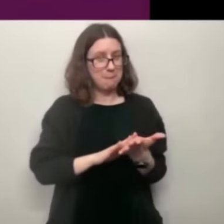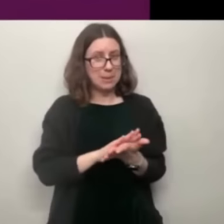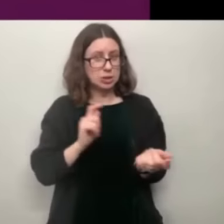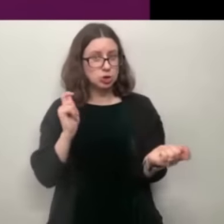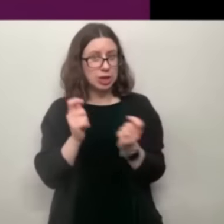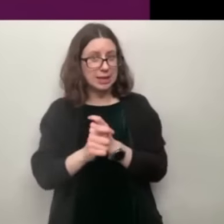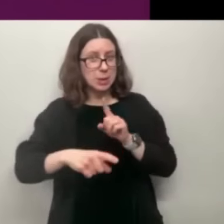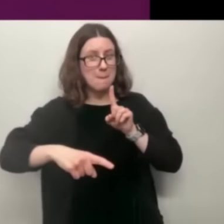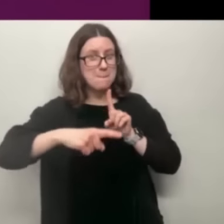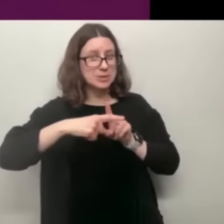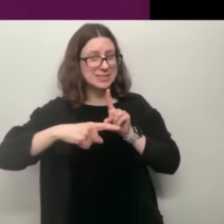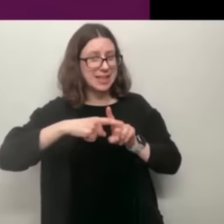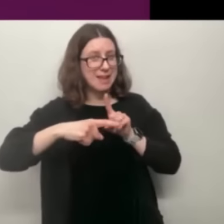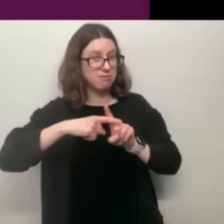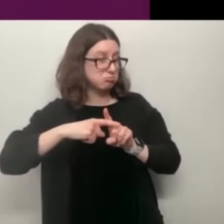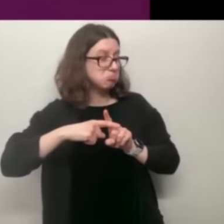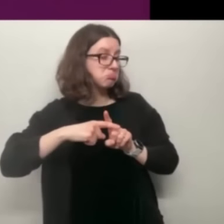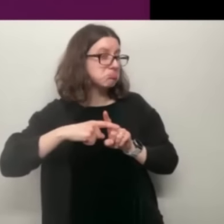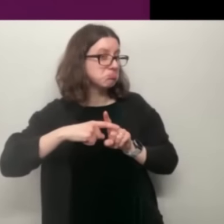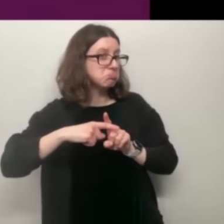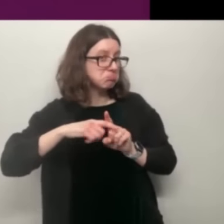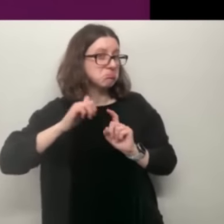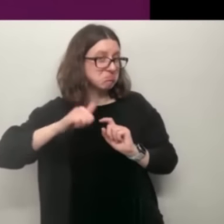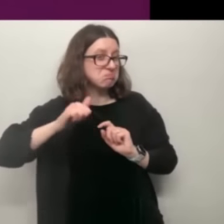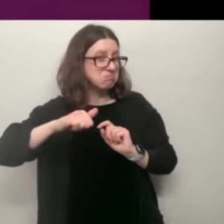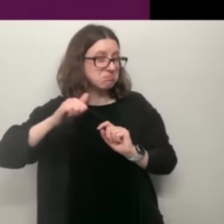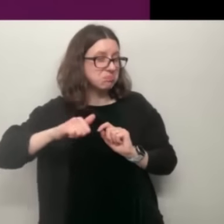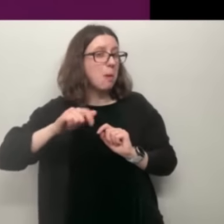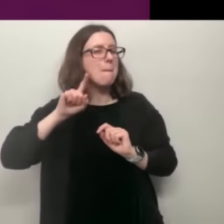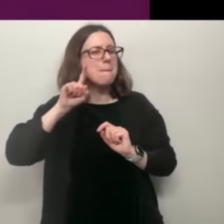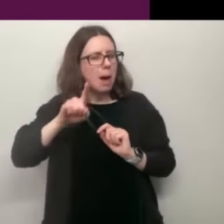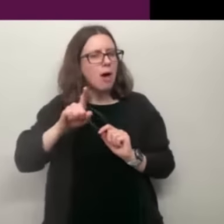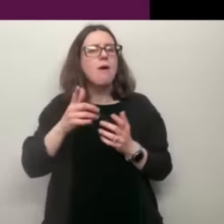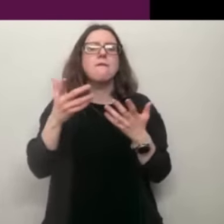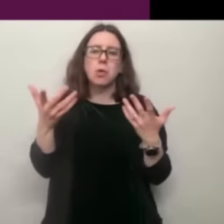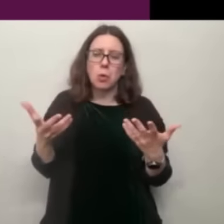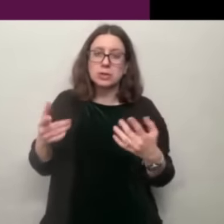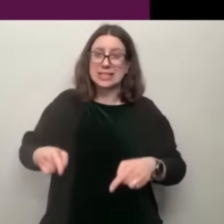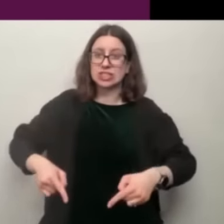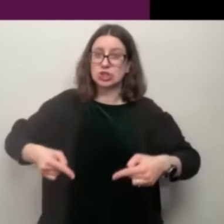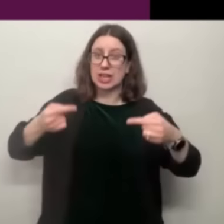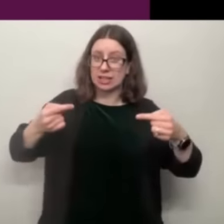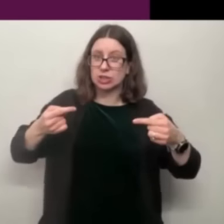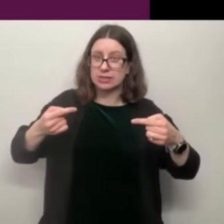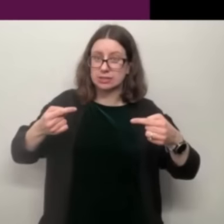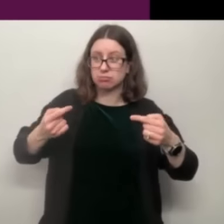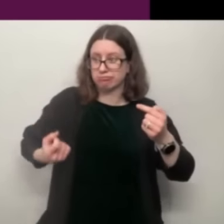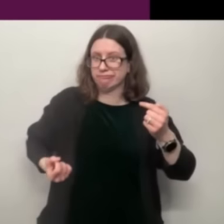At every point in history there are challenges to be overcome. And the Iron Bridge is an example of how a complex series